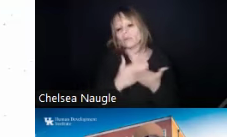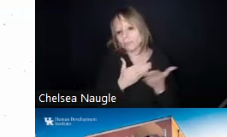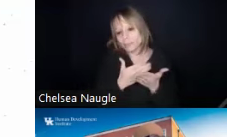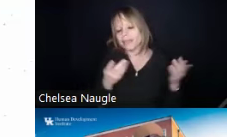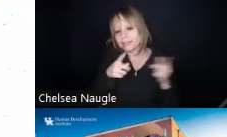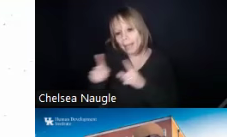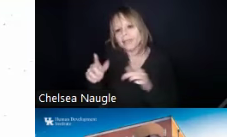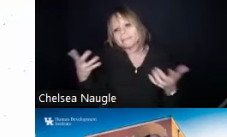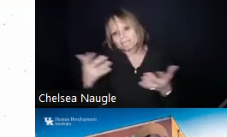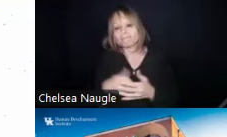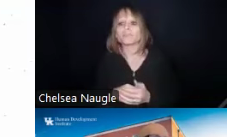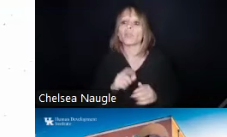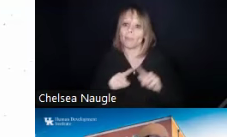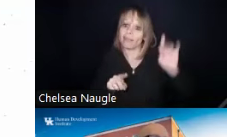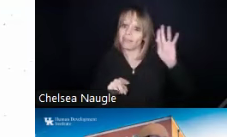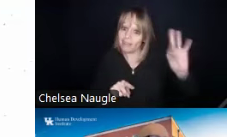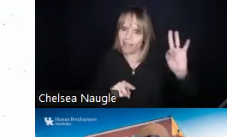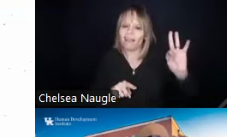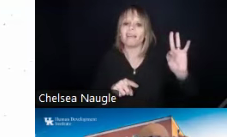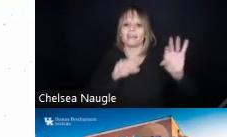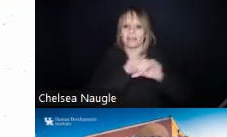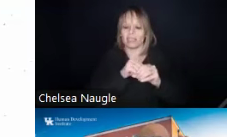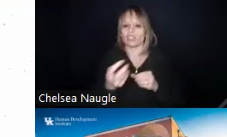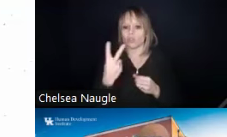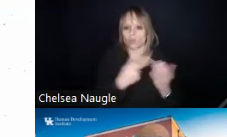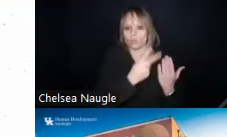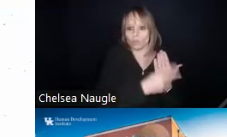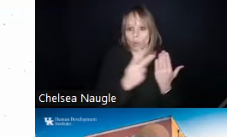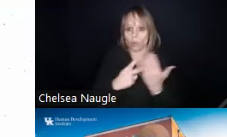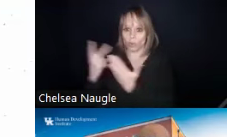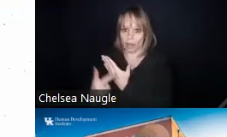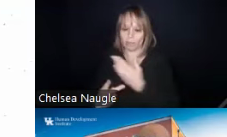I had nine that were in two different programs, one here in Kentucky and one in Virginia that use the Spectrum skills